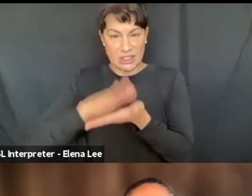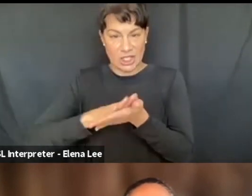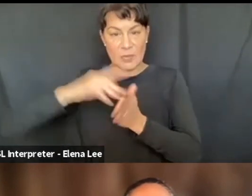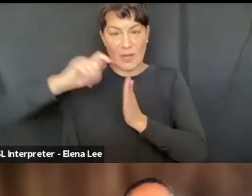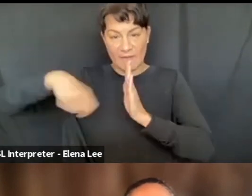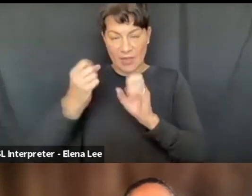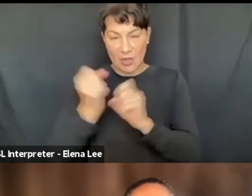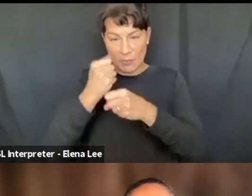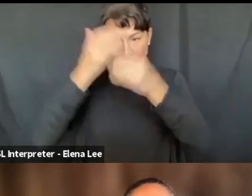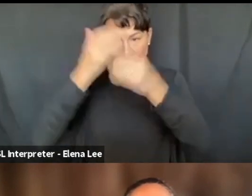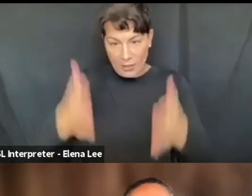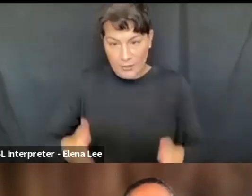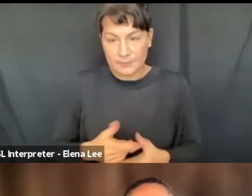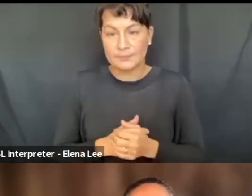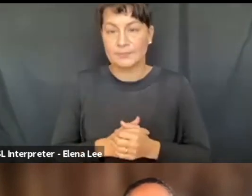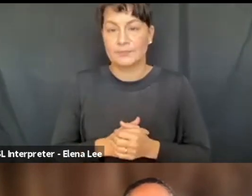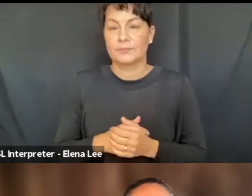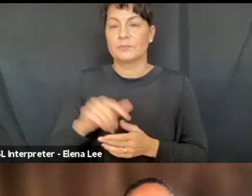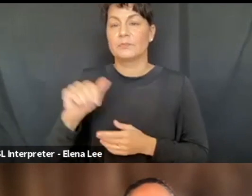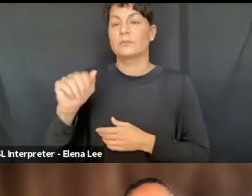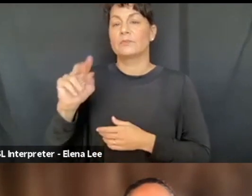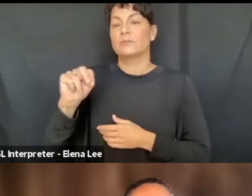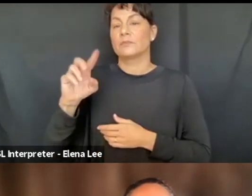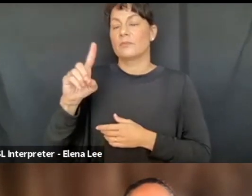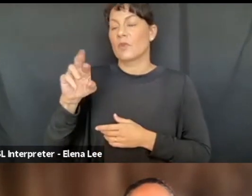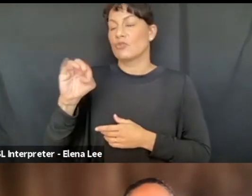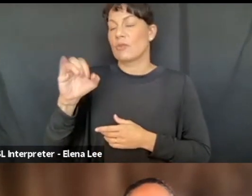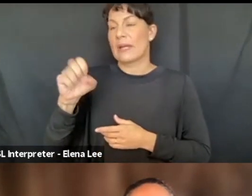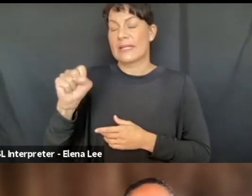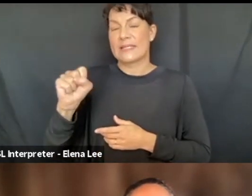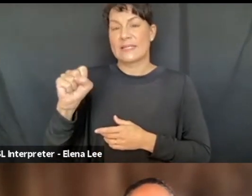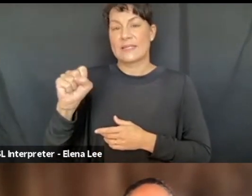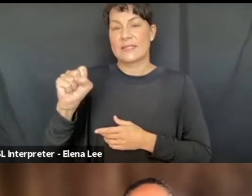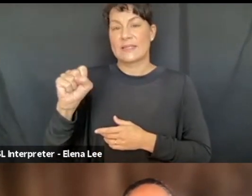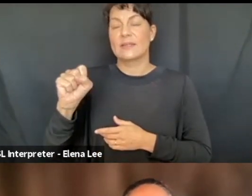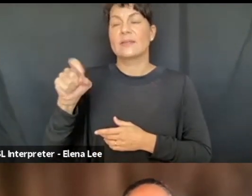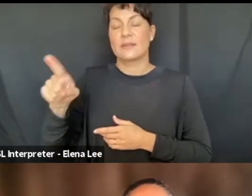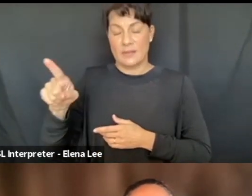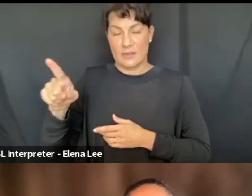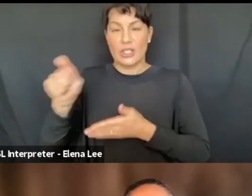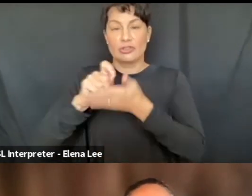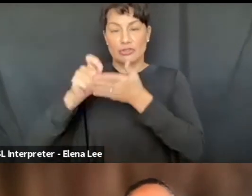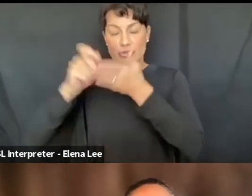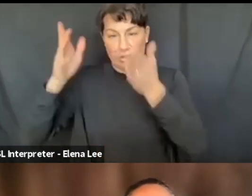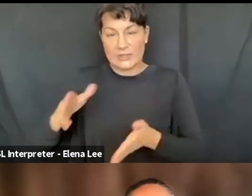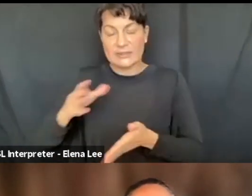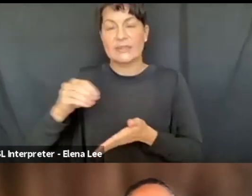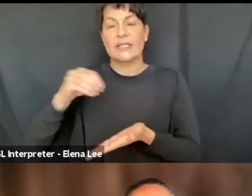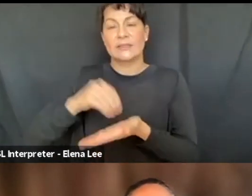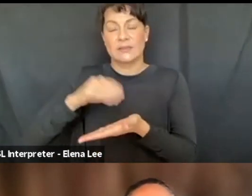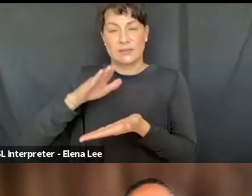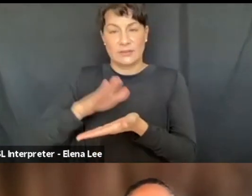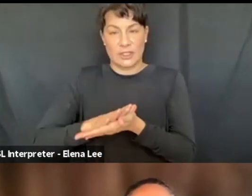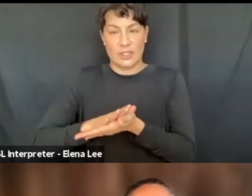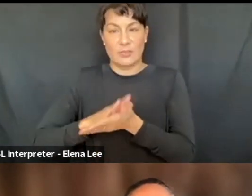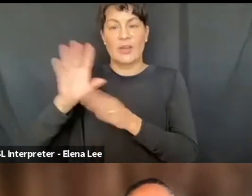Andrés Cediel, also a journalist and documentary filmmaker. Belkis Wille, a human rights researcher